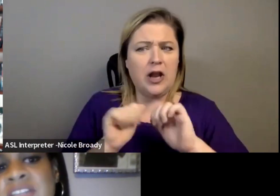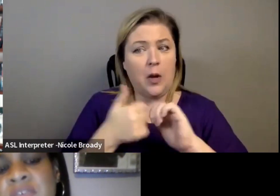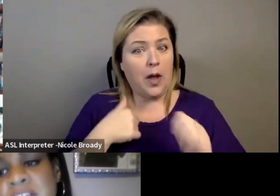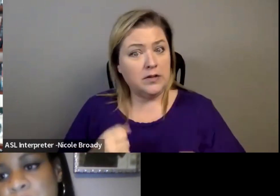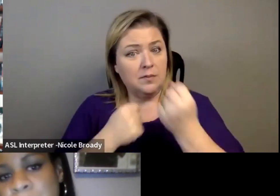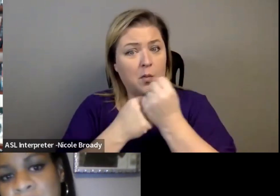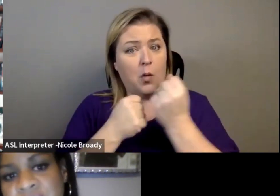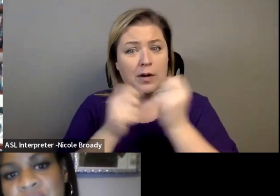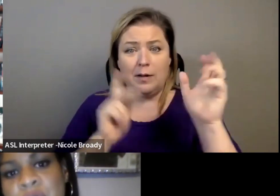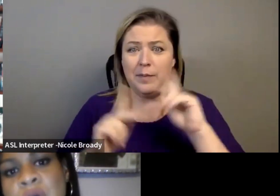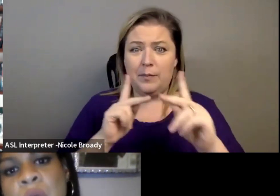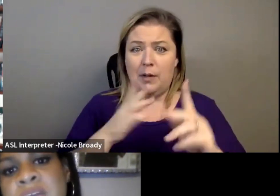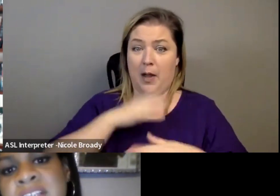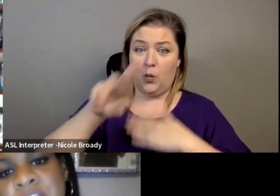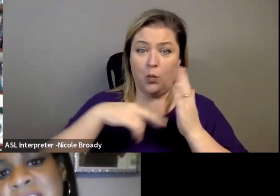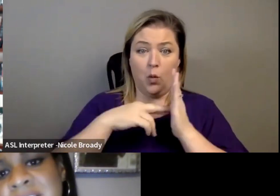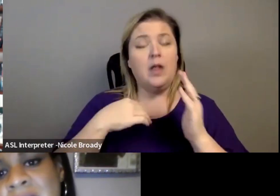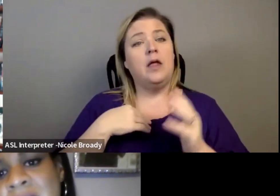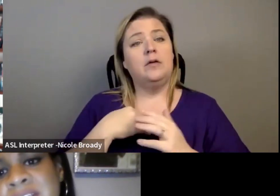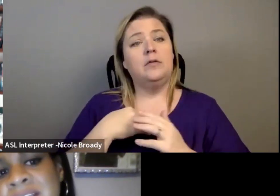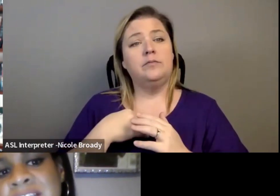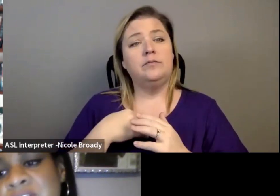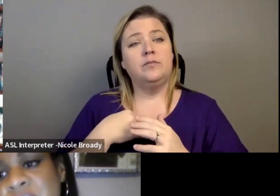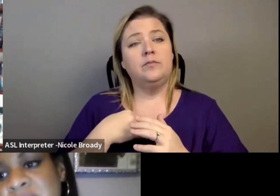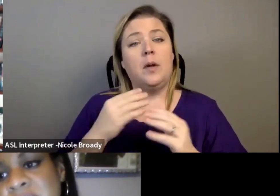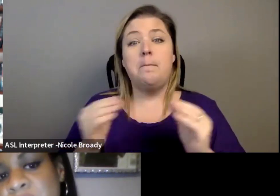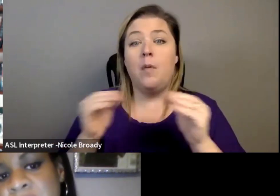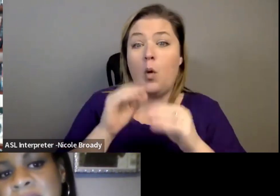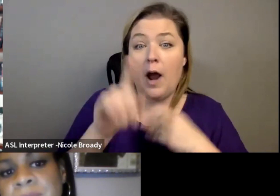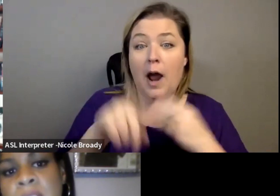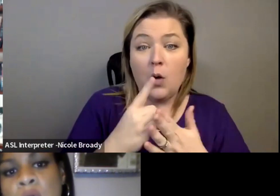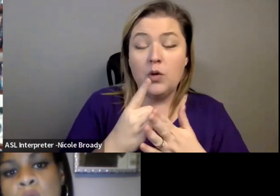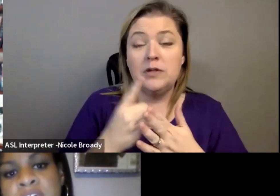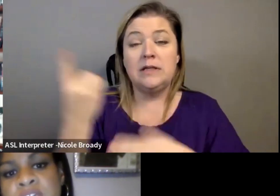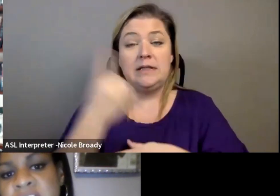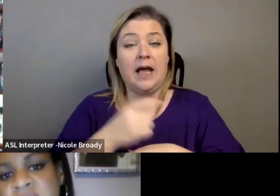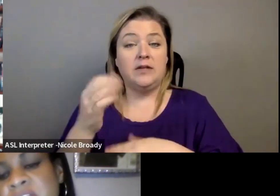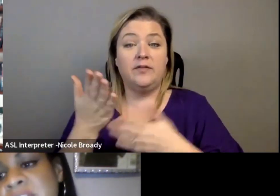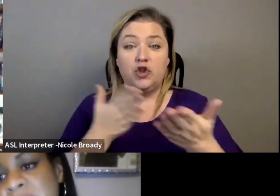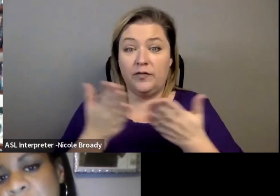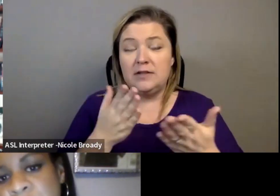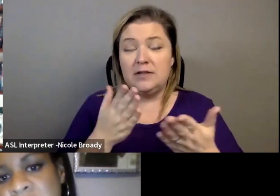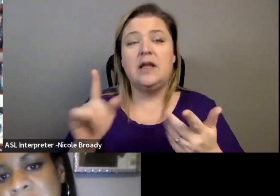direct support professional was the decrease in hours and days of services provided also changes in our daily routine